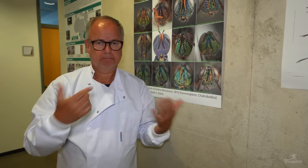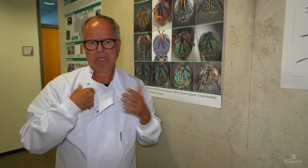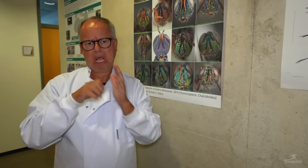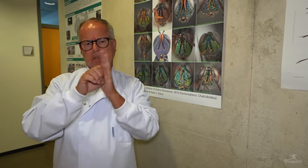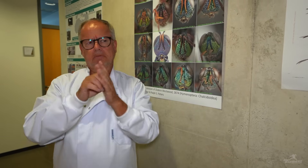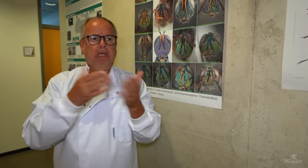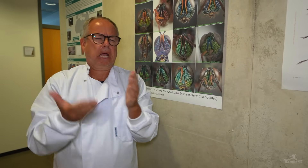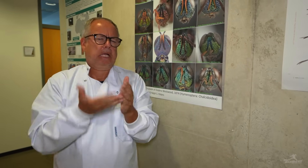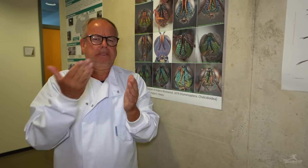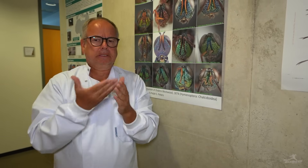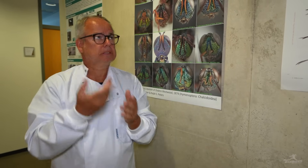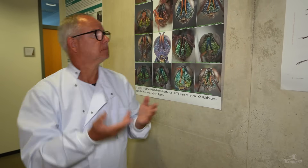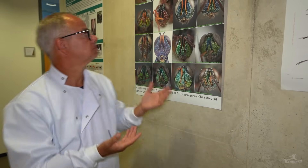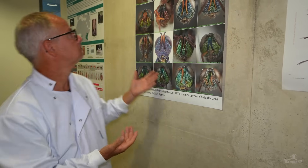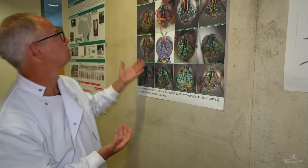Here’s another easy example.